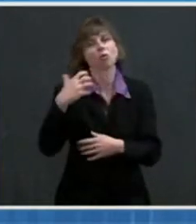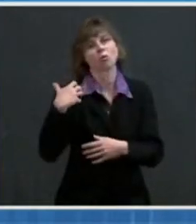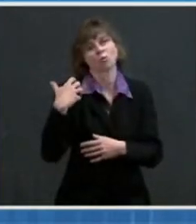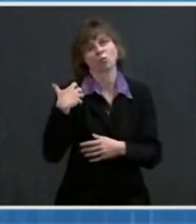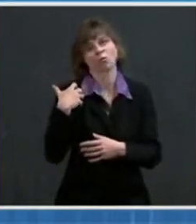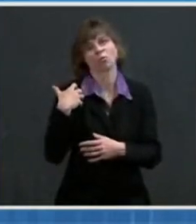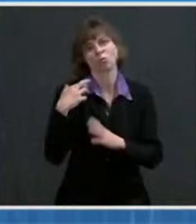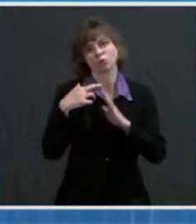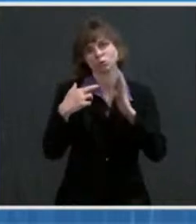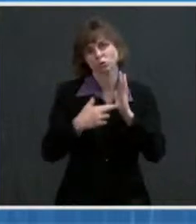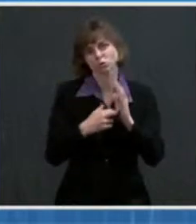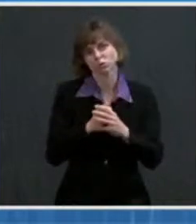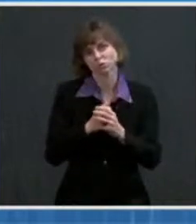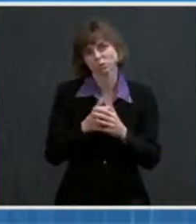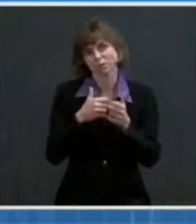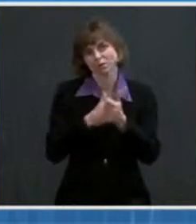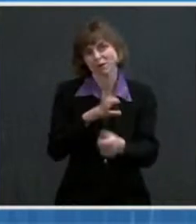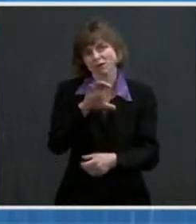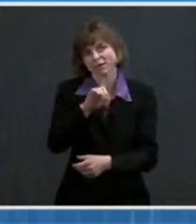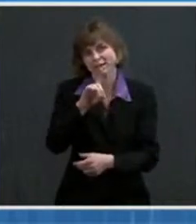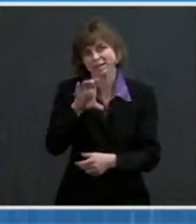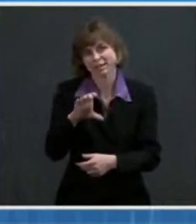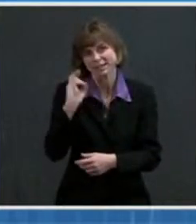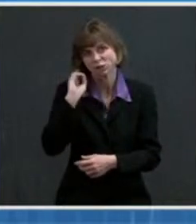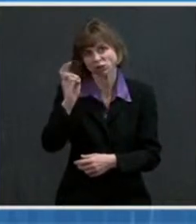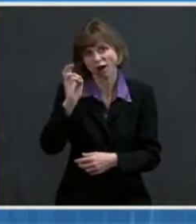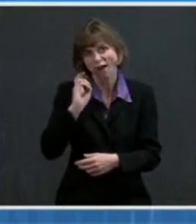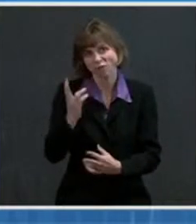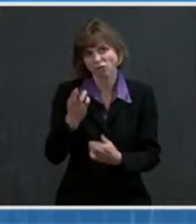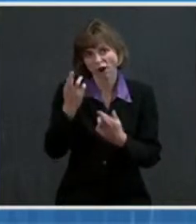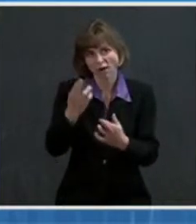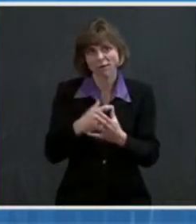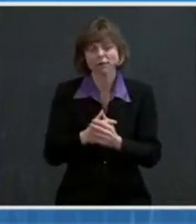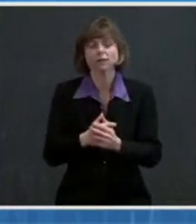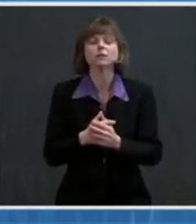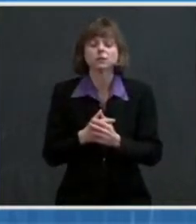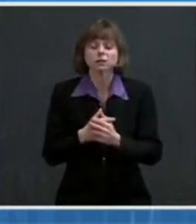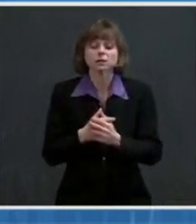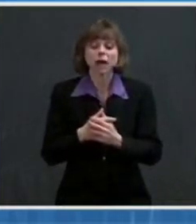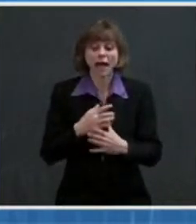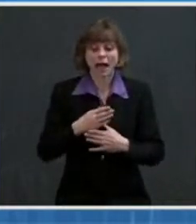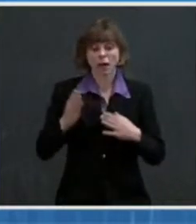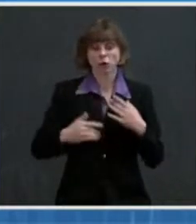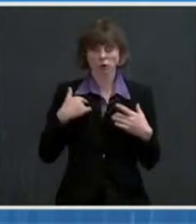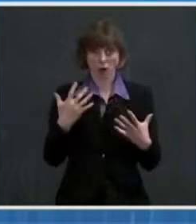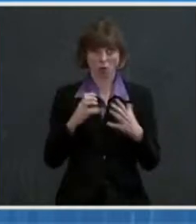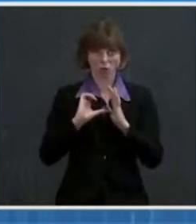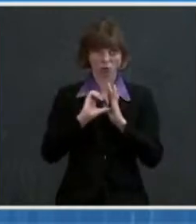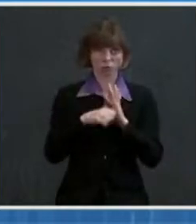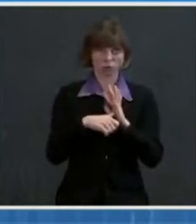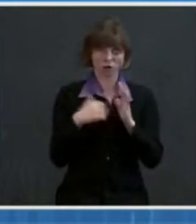EXPERIENCING SYMPTOMS. FOLLOW GUIDANCE ISSUED BY INDIVIDUAL EMPLOYERS AND FOLLOW CDC AND HEALTH DEPARTMENT TRAVEL